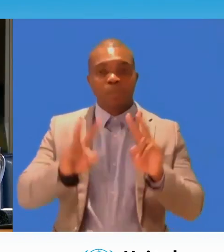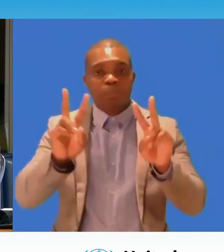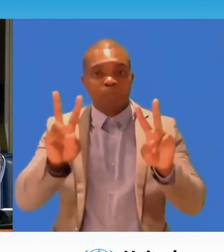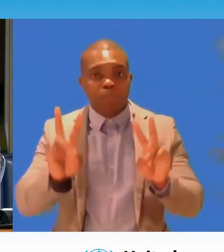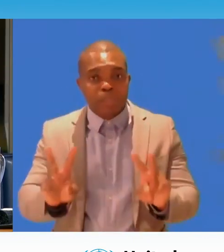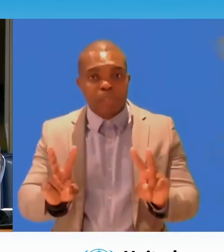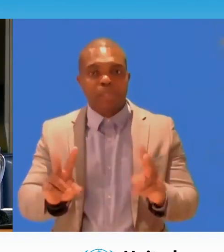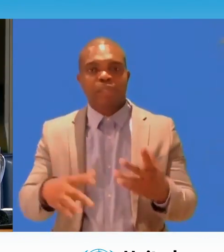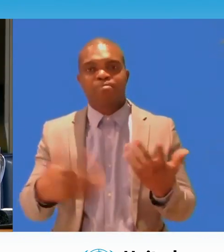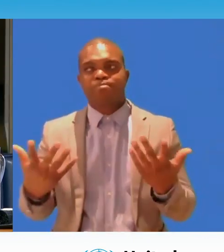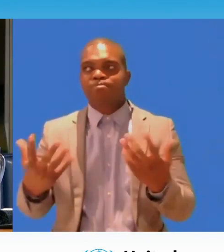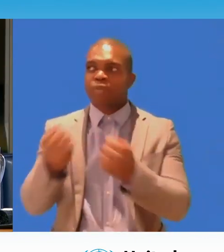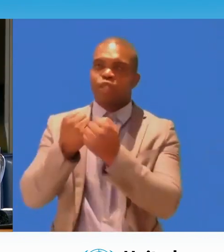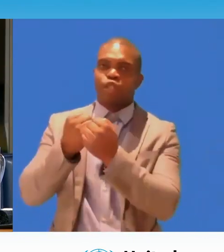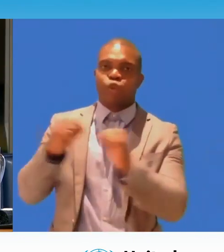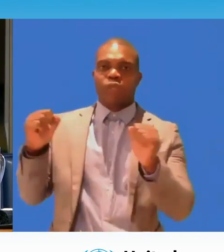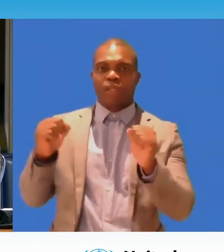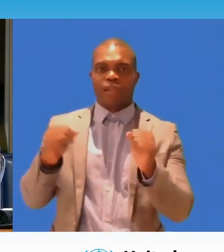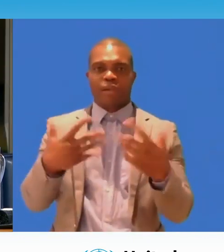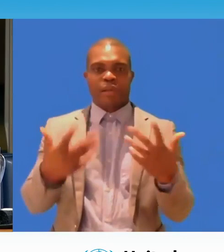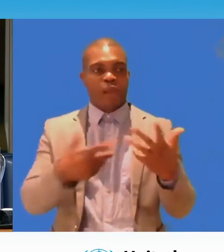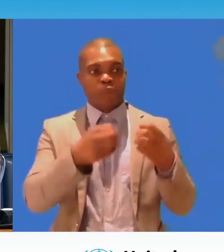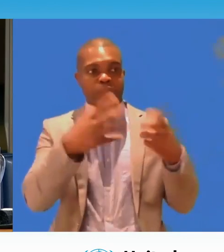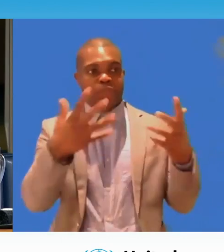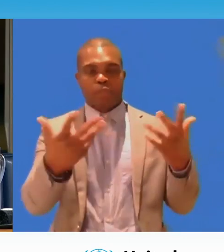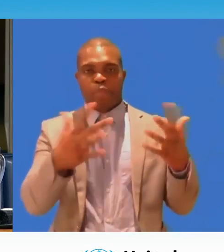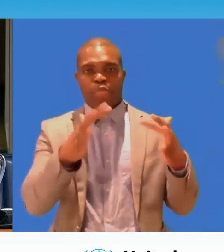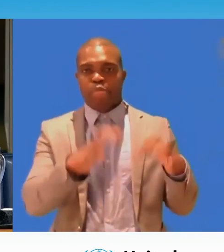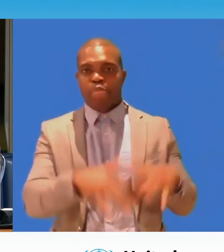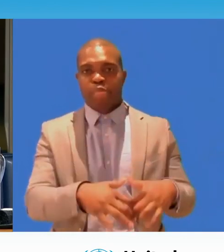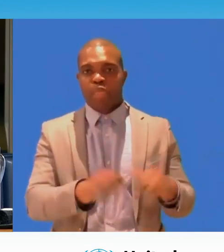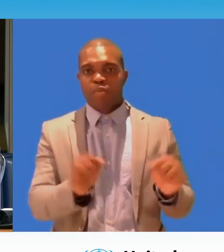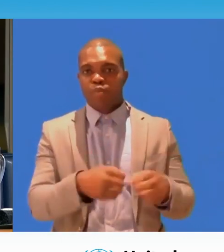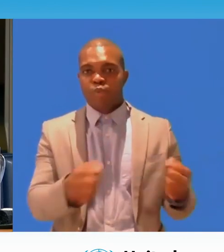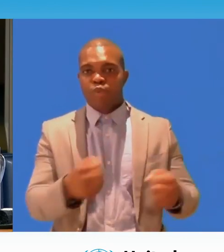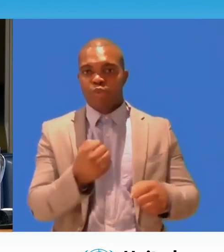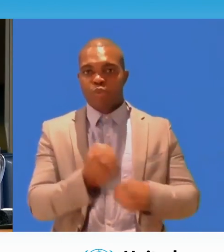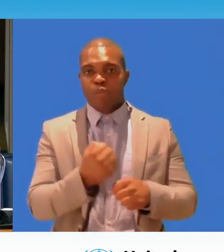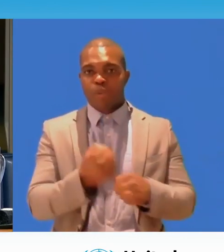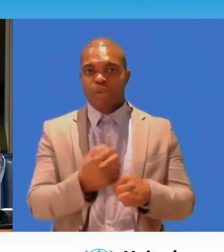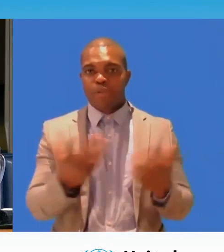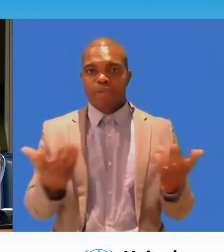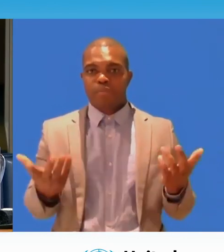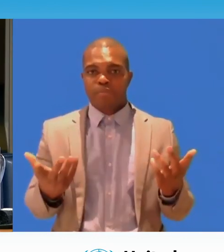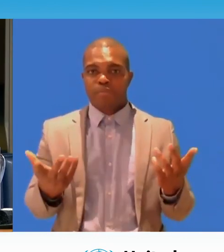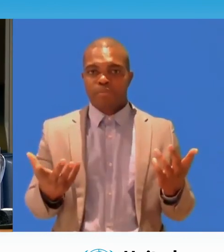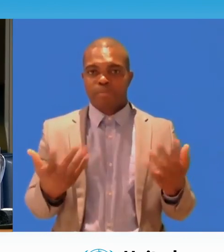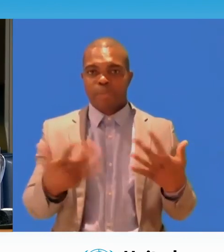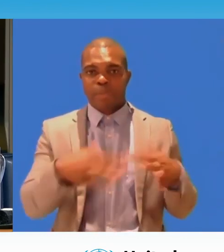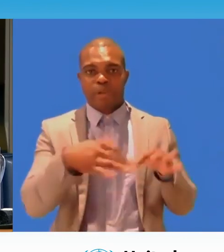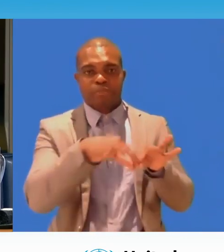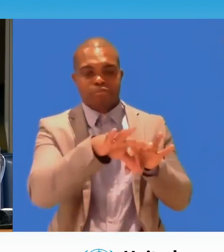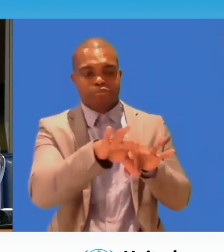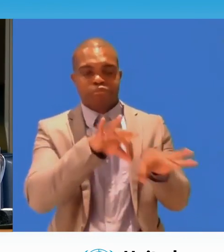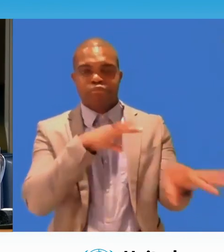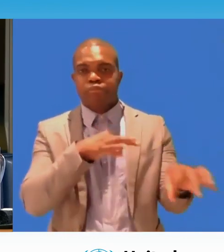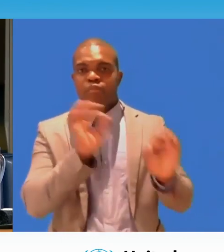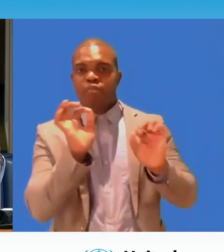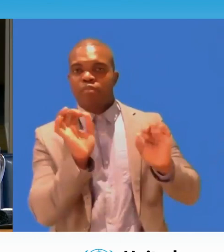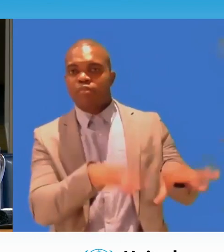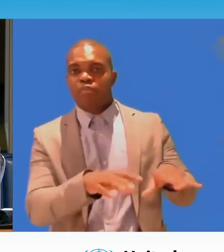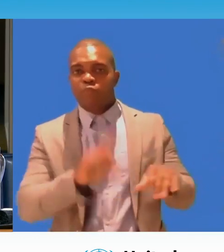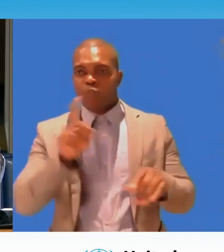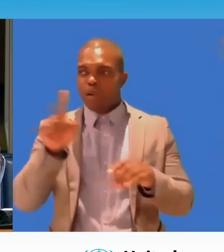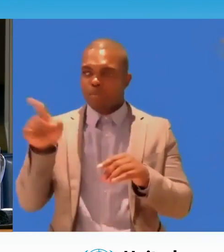and partnership are darely indeed needed hence the summit of the future Heralds a pivotal